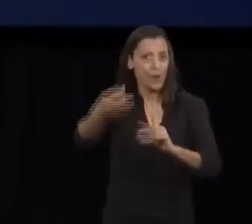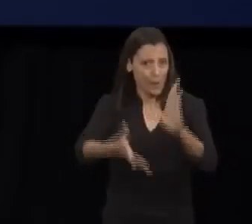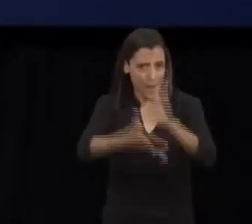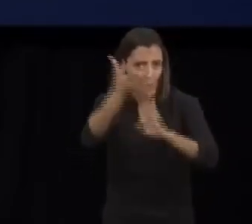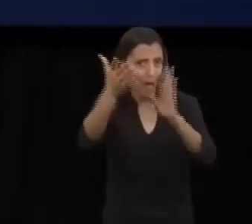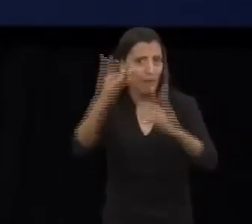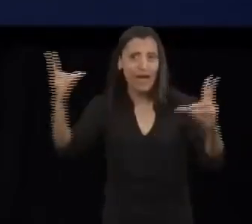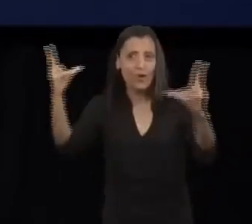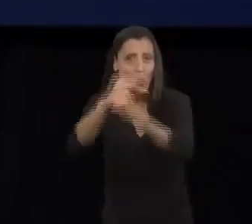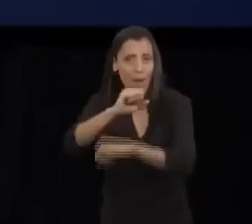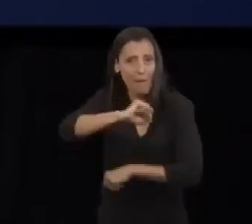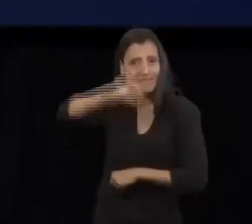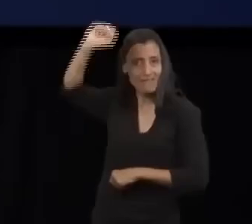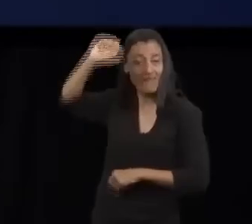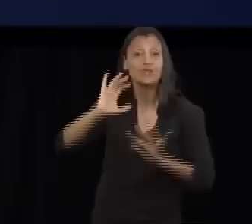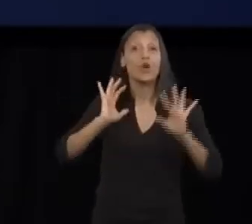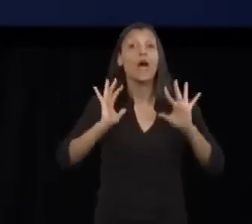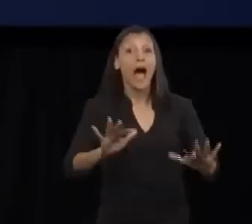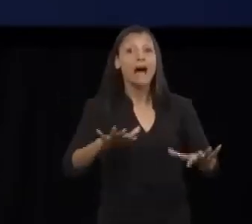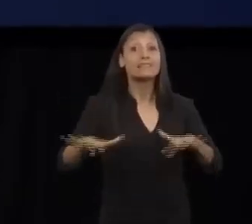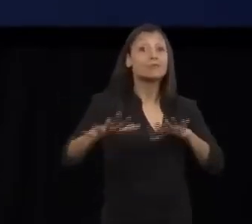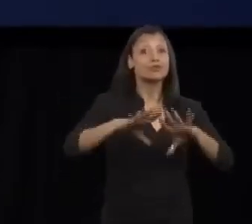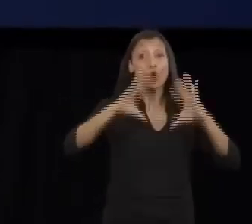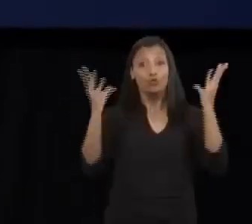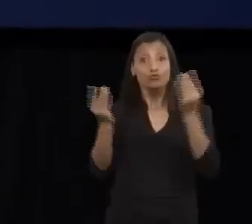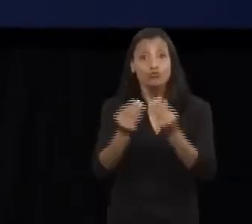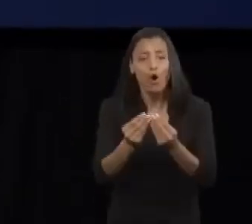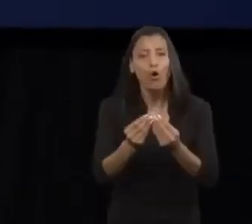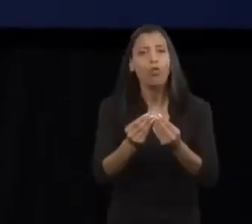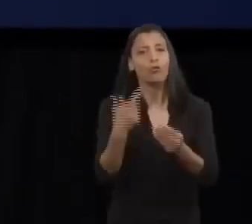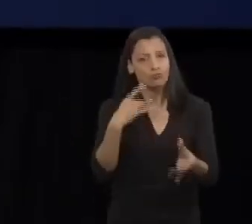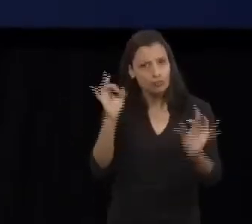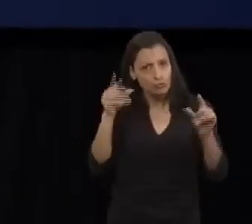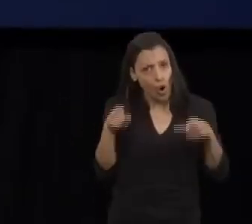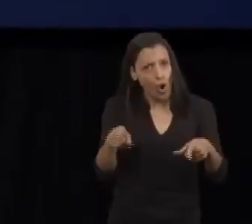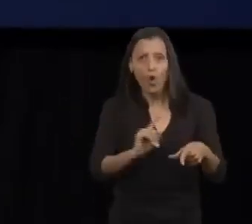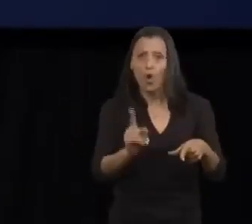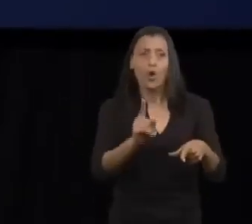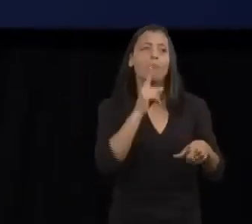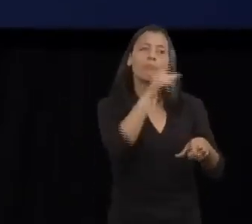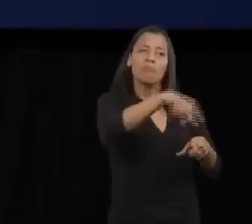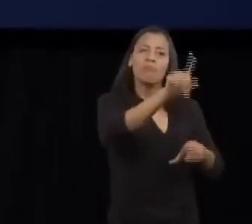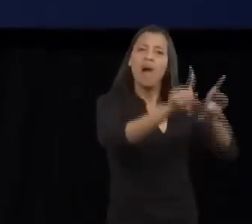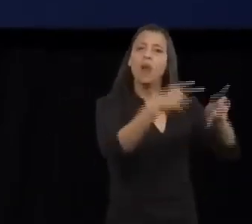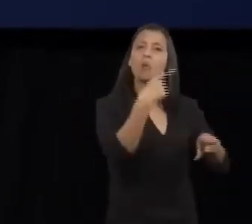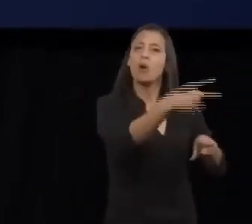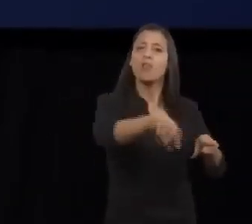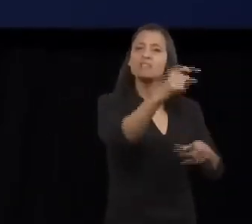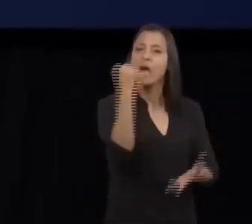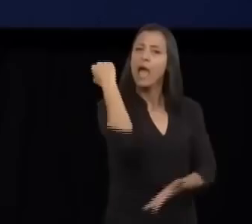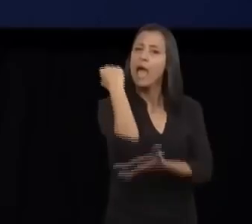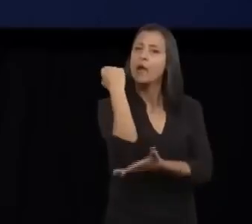And in that context, not only that, they said that economic activity was going to collapse,